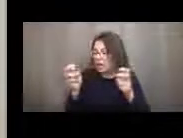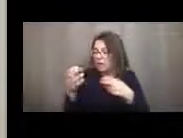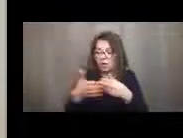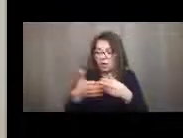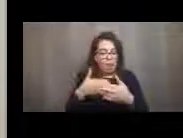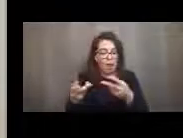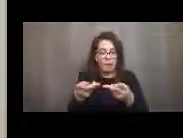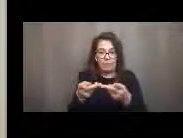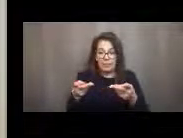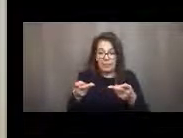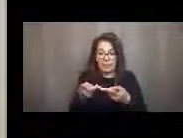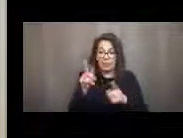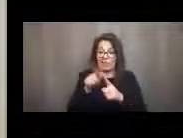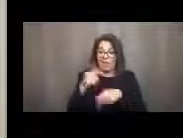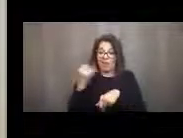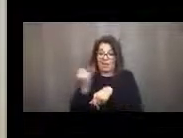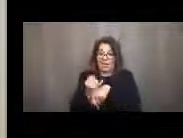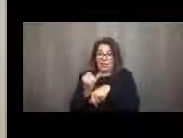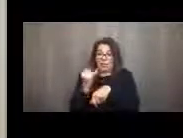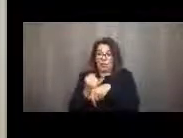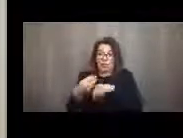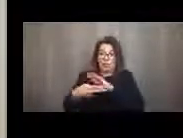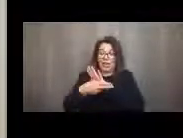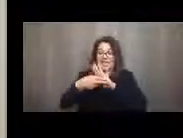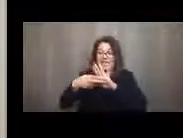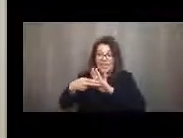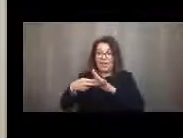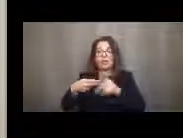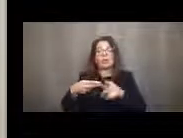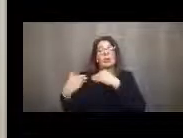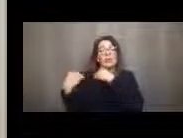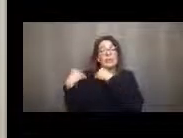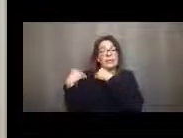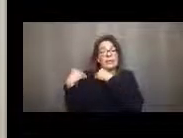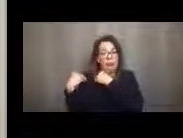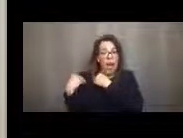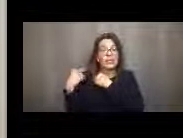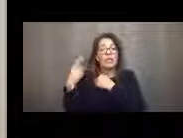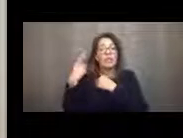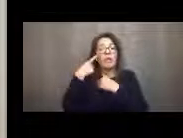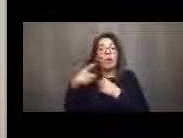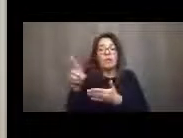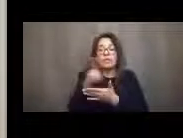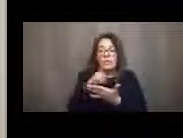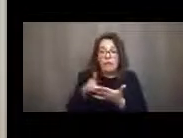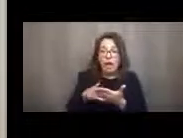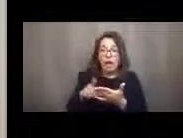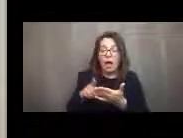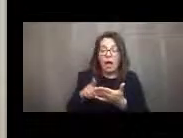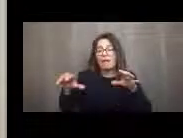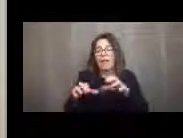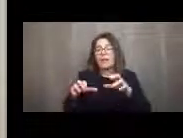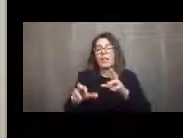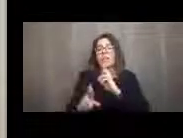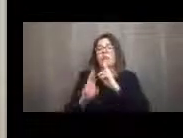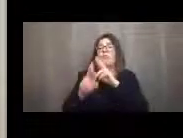who the Institution considers is responsible for the design, conduct, or reporting of the NI .. .